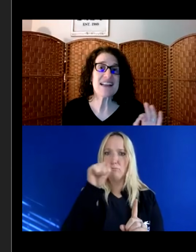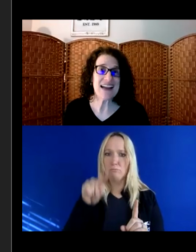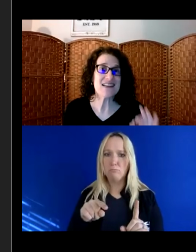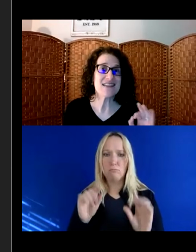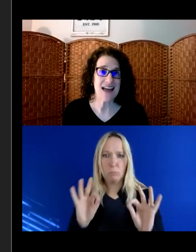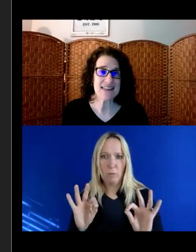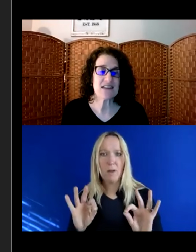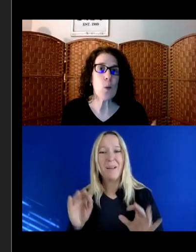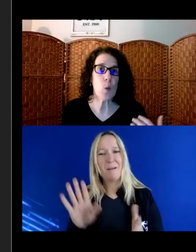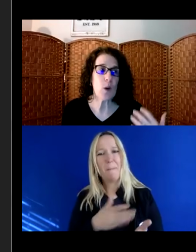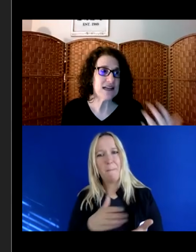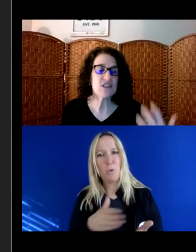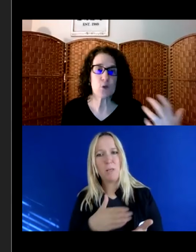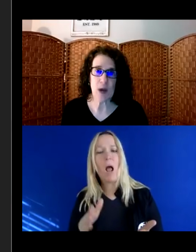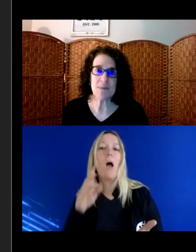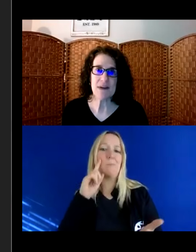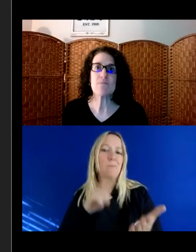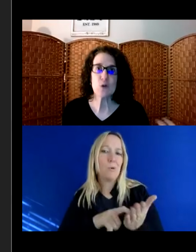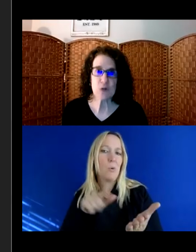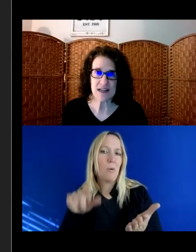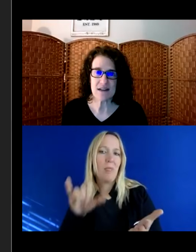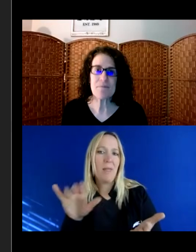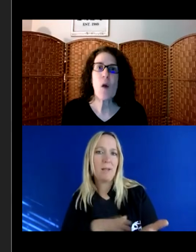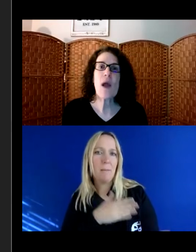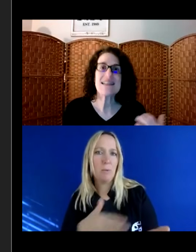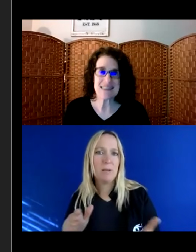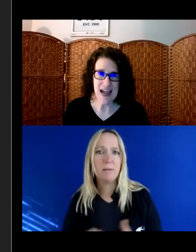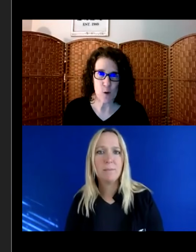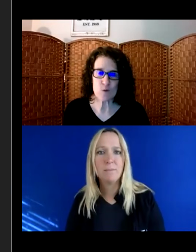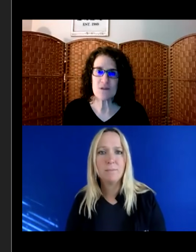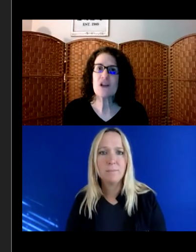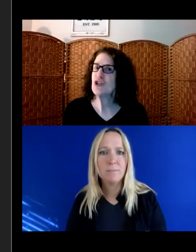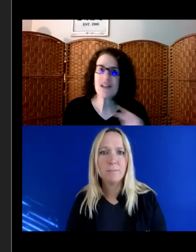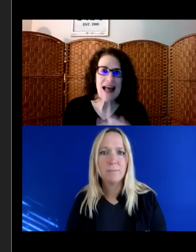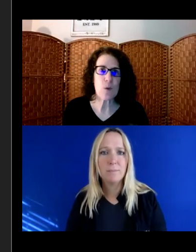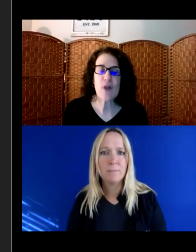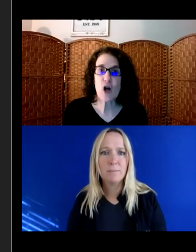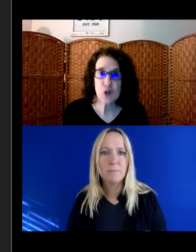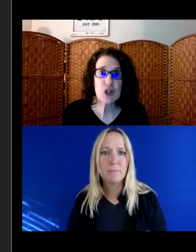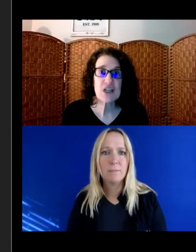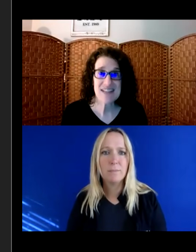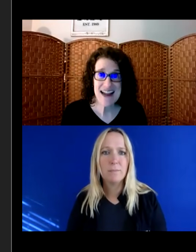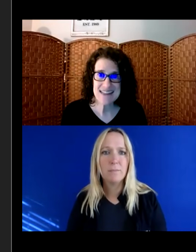yet concise in describing music and sounds, just like with alternative text --